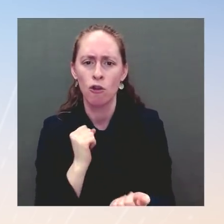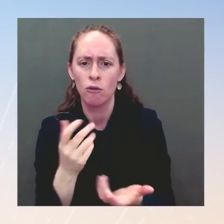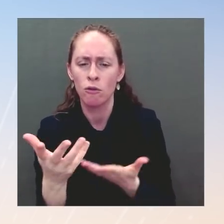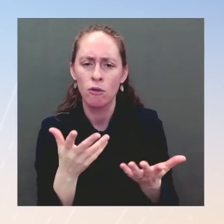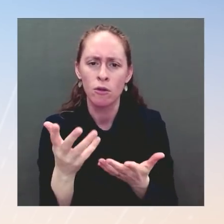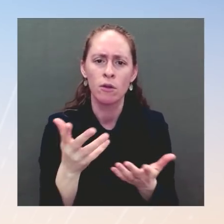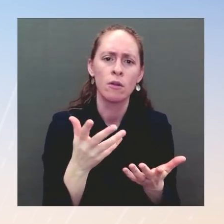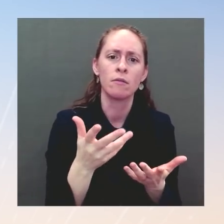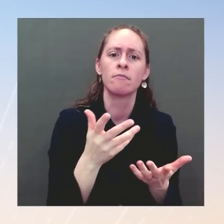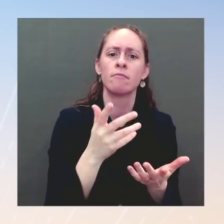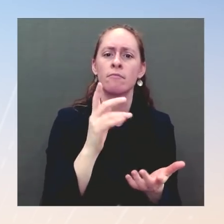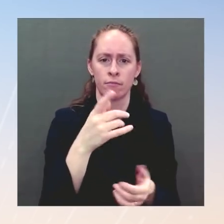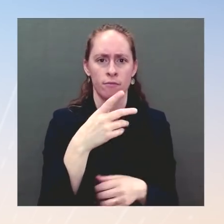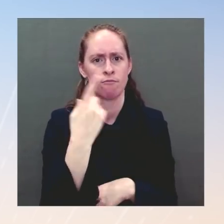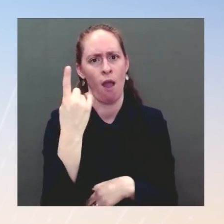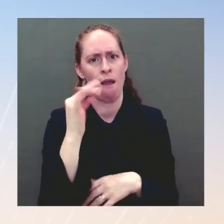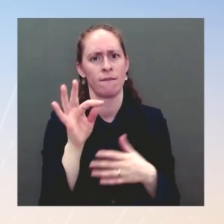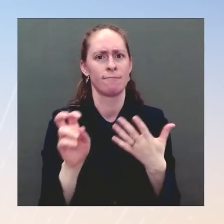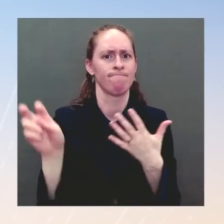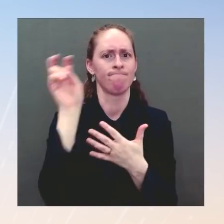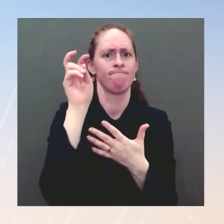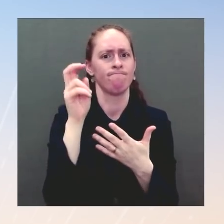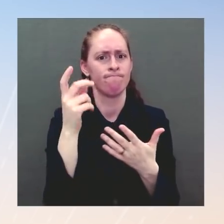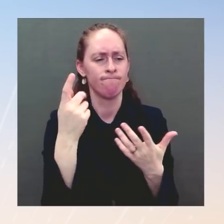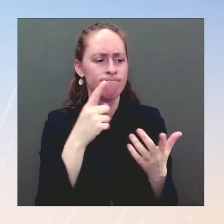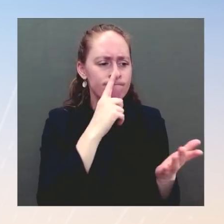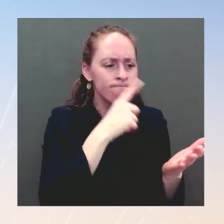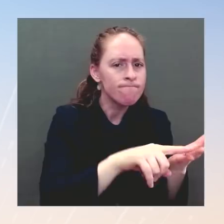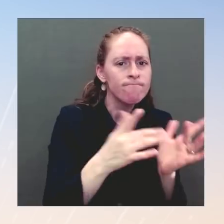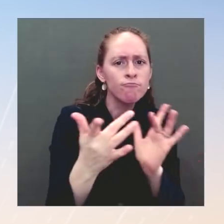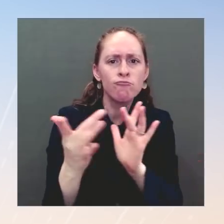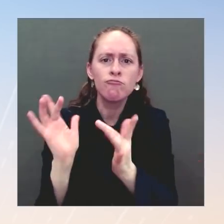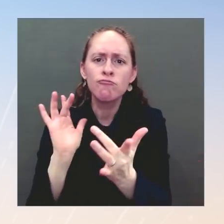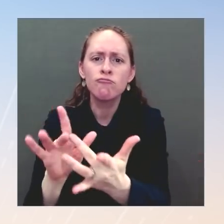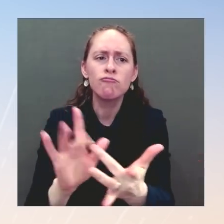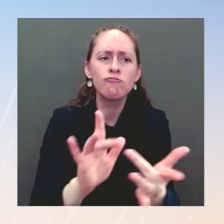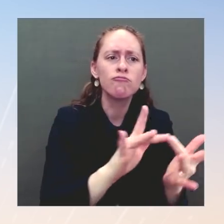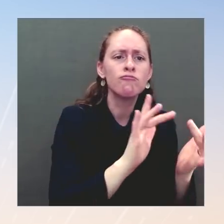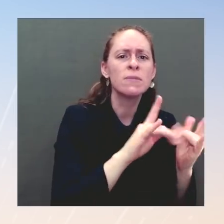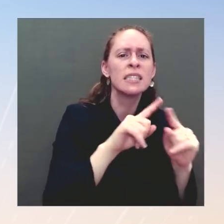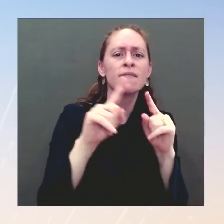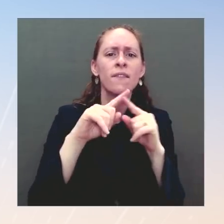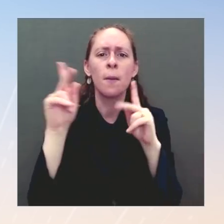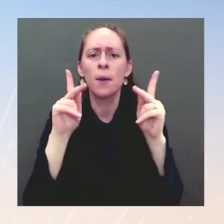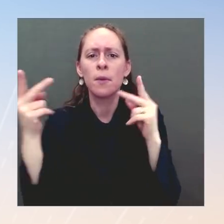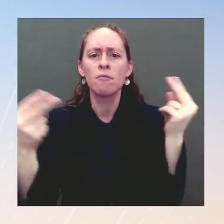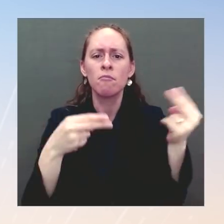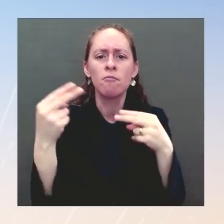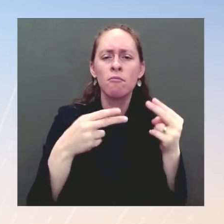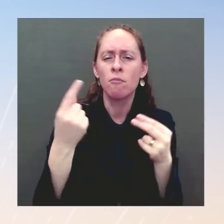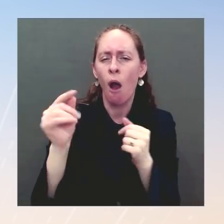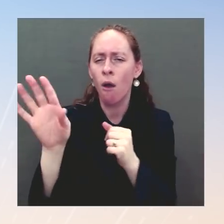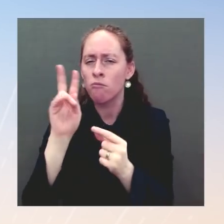to give their view on where this should head. I'm sure we'll have more details once an announcement is made.